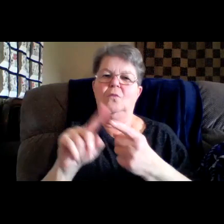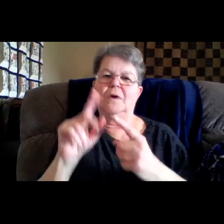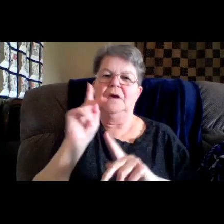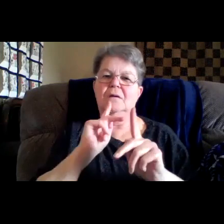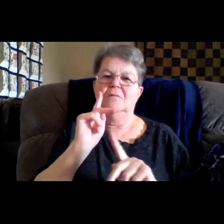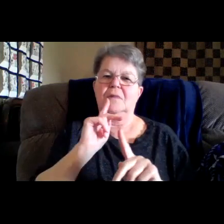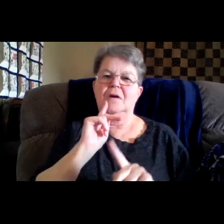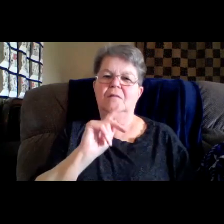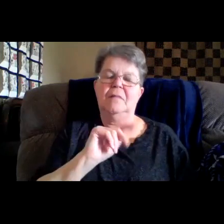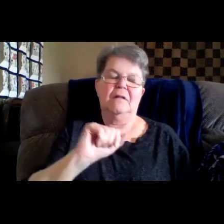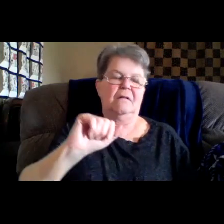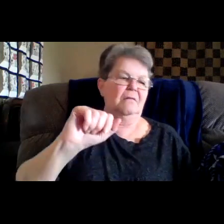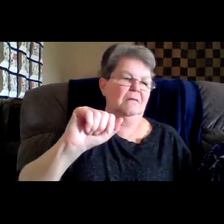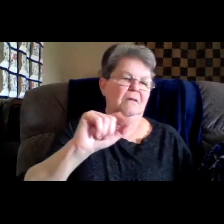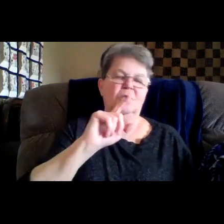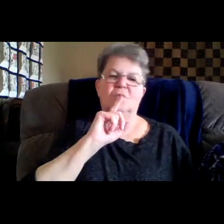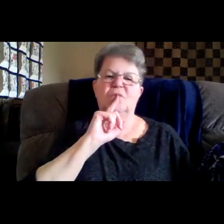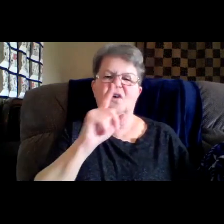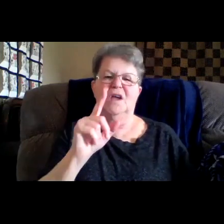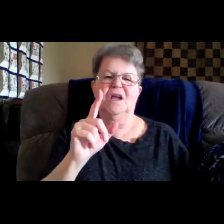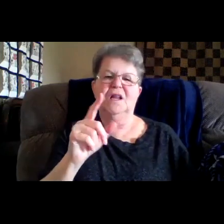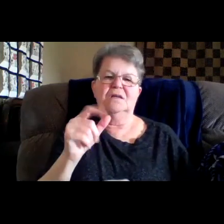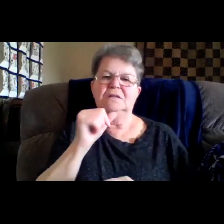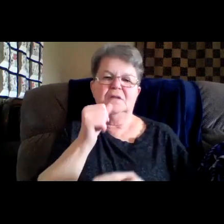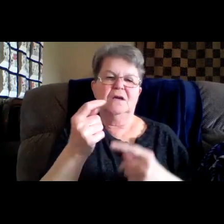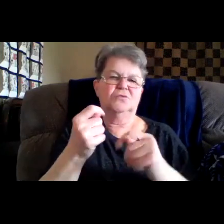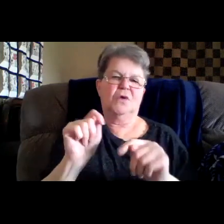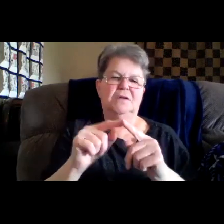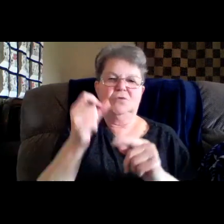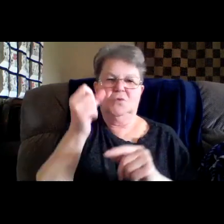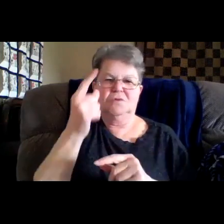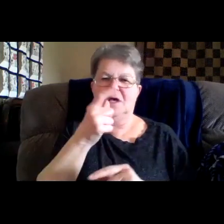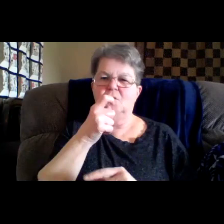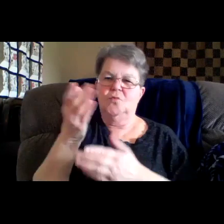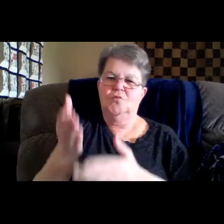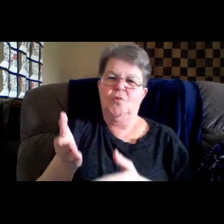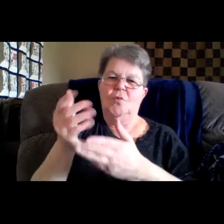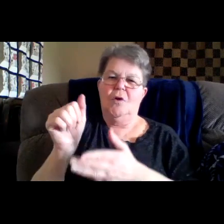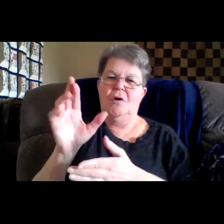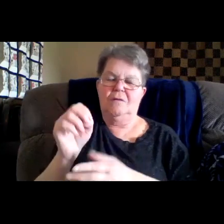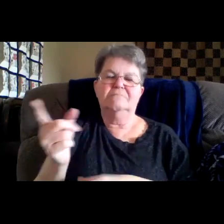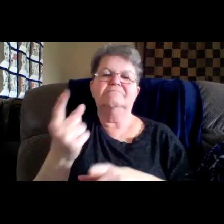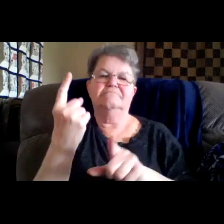are not really even trying to understand who you are? [Leonard] Correct.